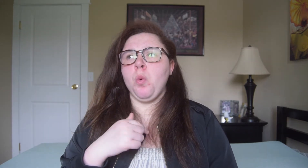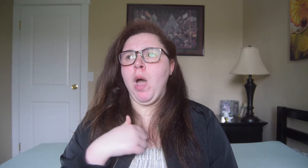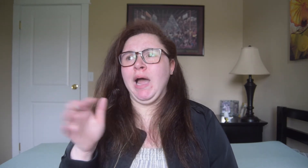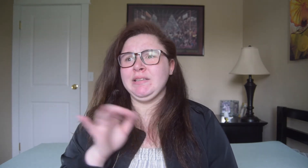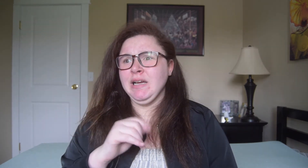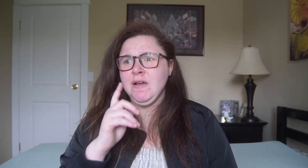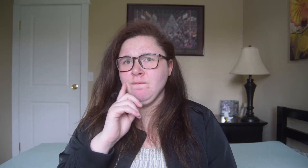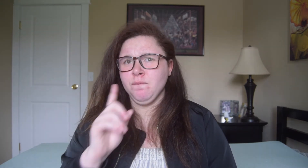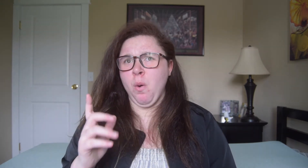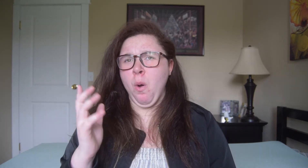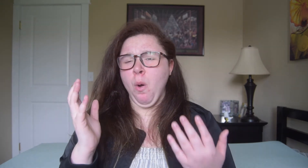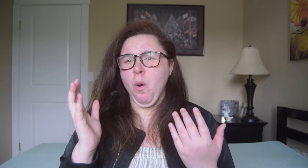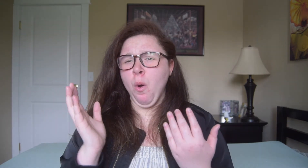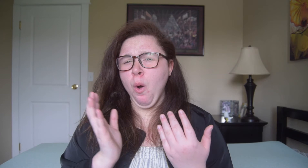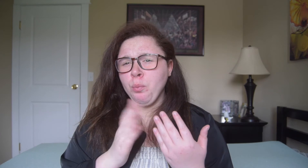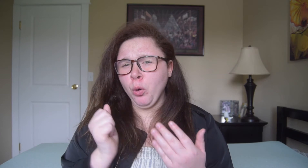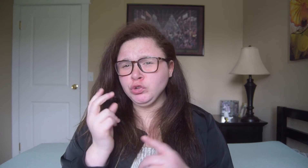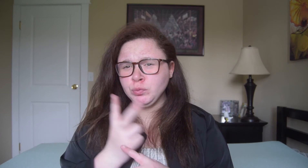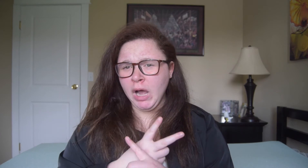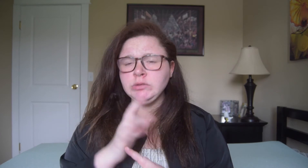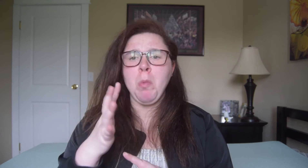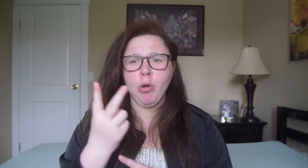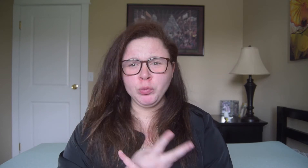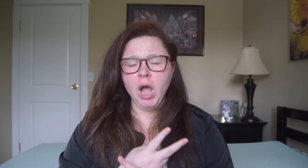So, I did it for almost 2 months